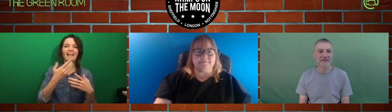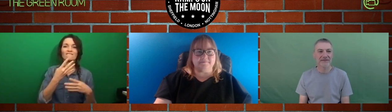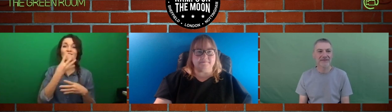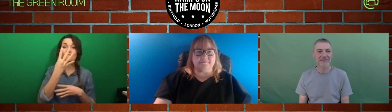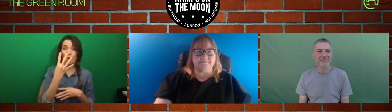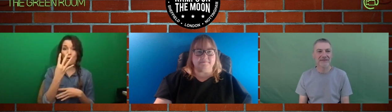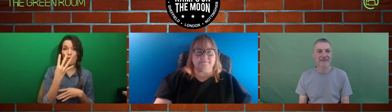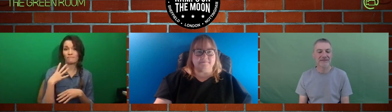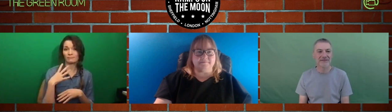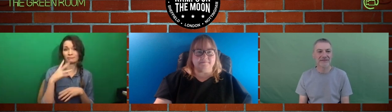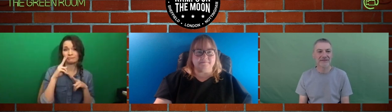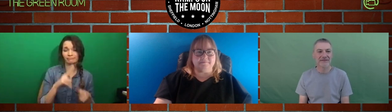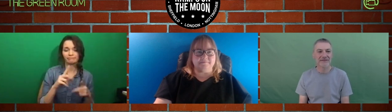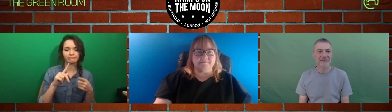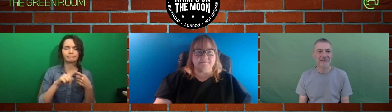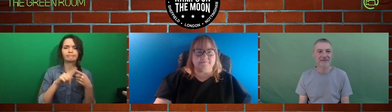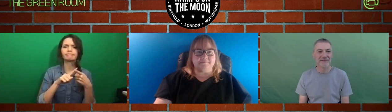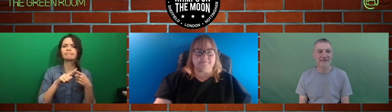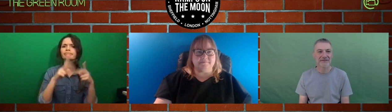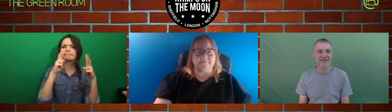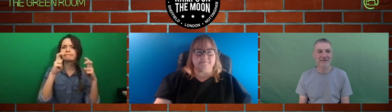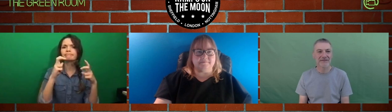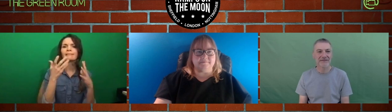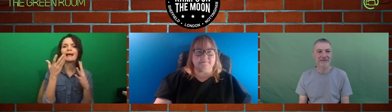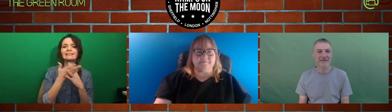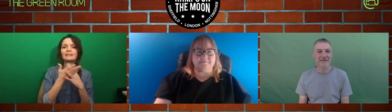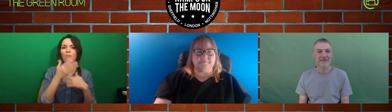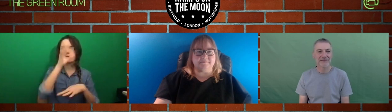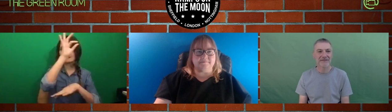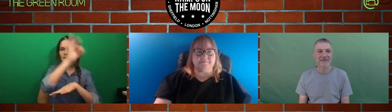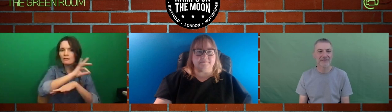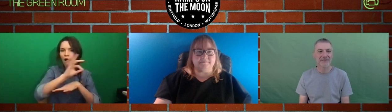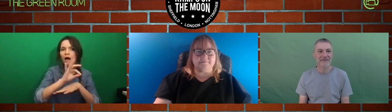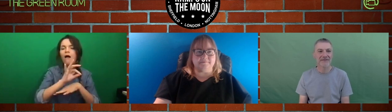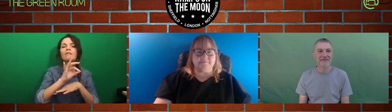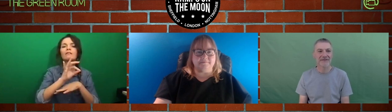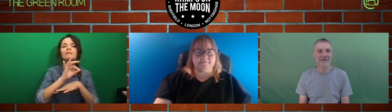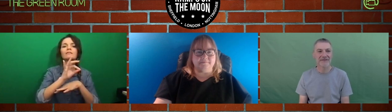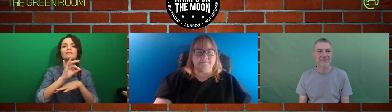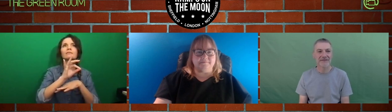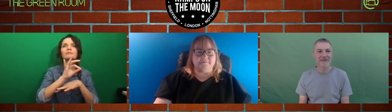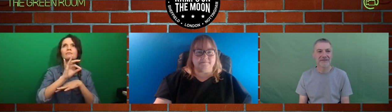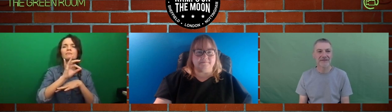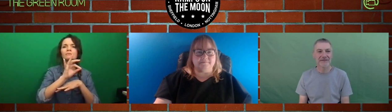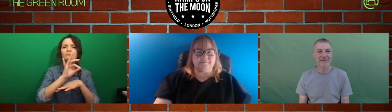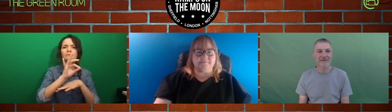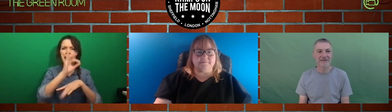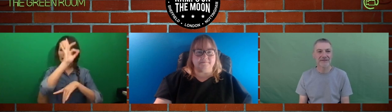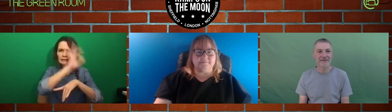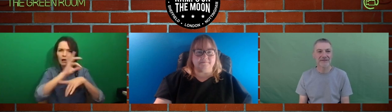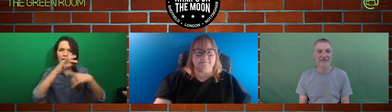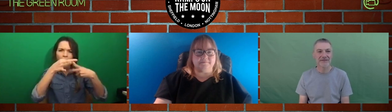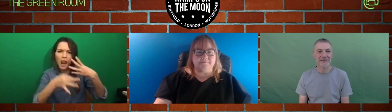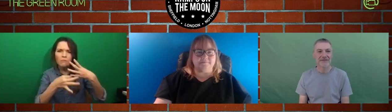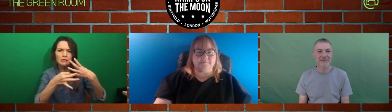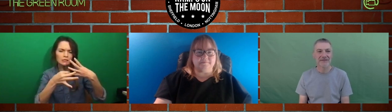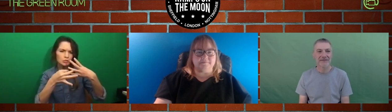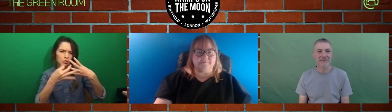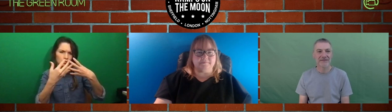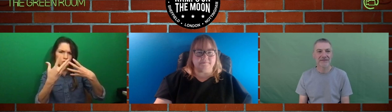There's one talking all about accessible design and the design elements that went into the show Oliver Twist.